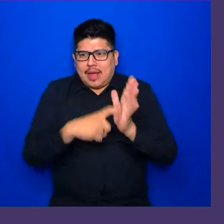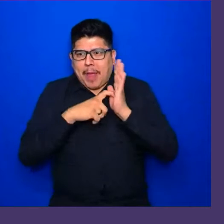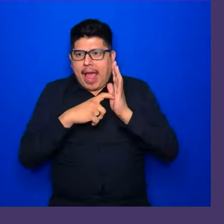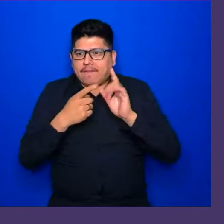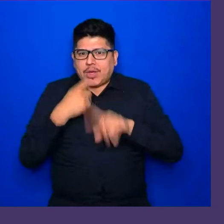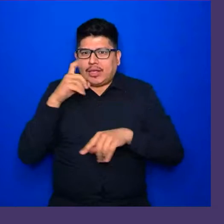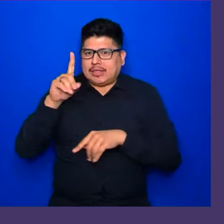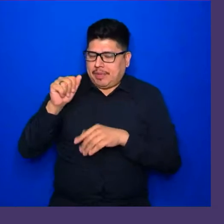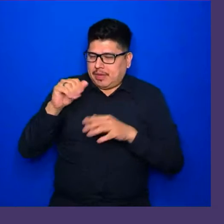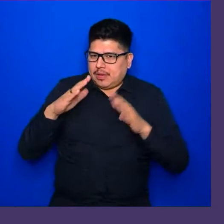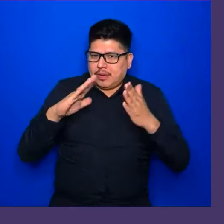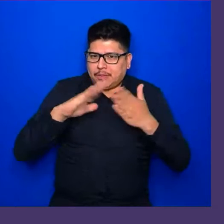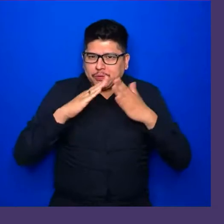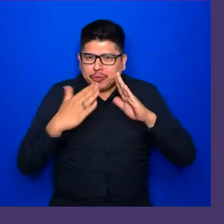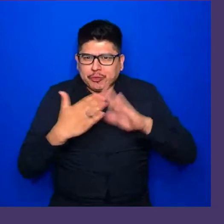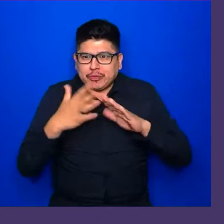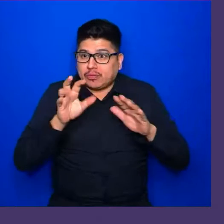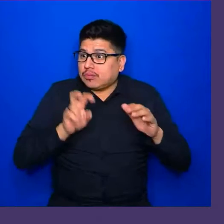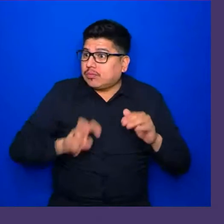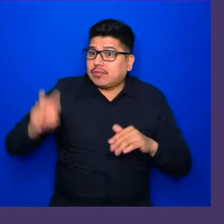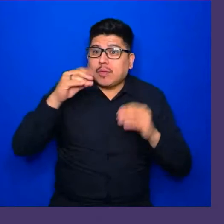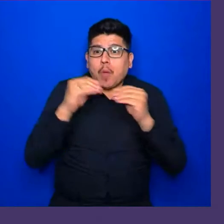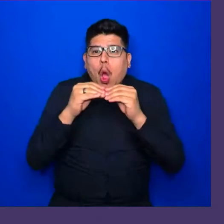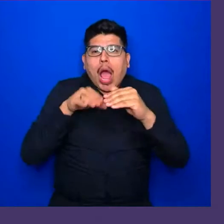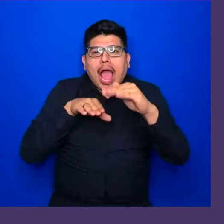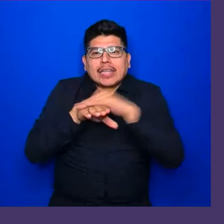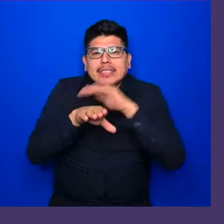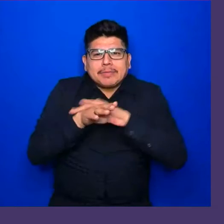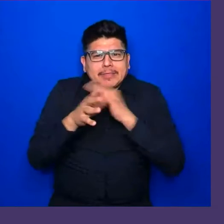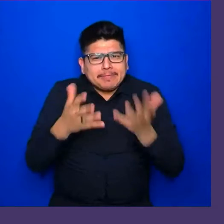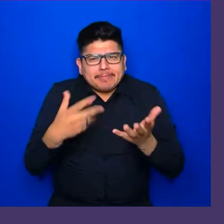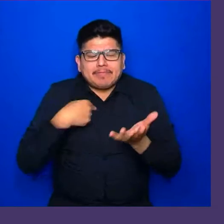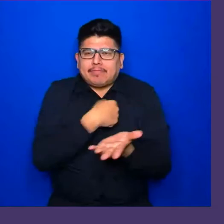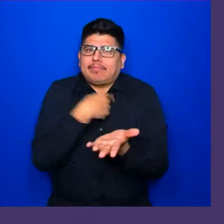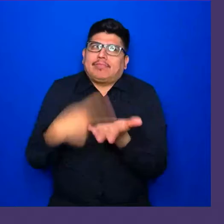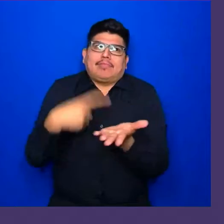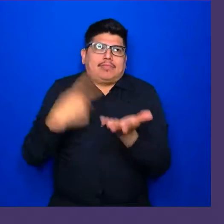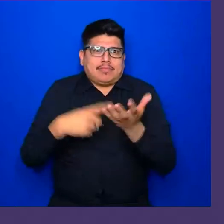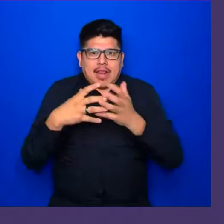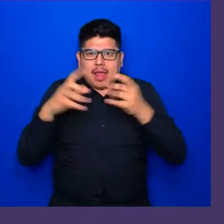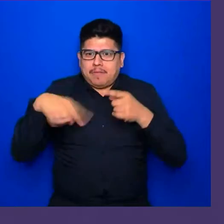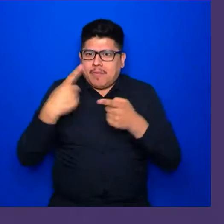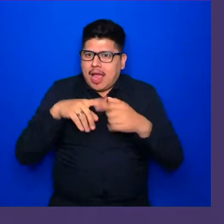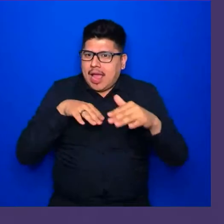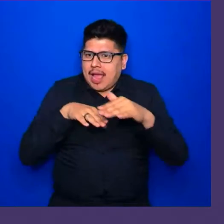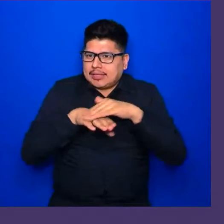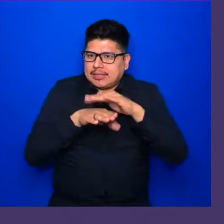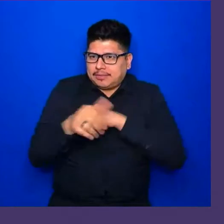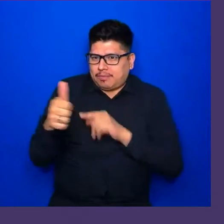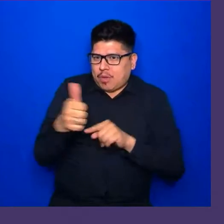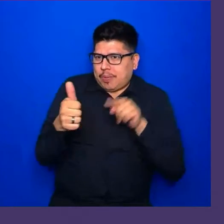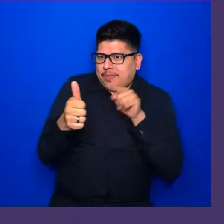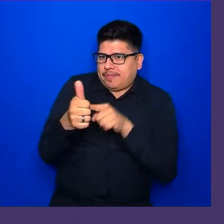You talked about public transportation, but I'm curious what you're hearing from governments about all aspects of travel. Sara Minkara: Totally. I mean, we